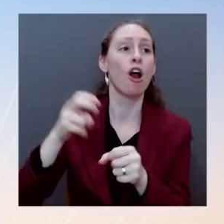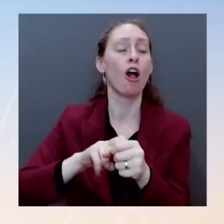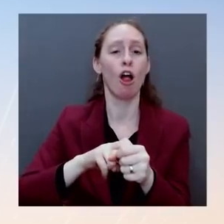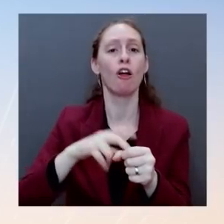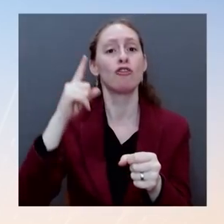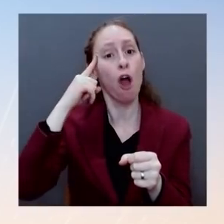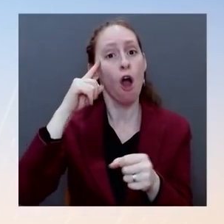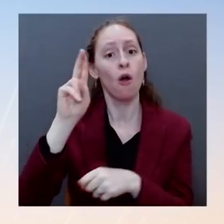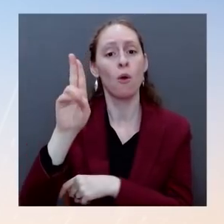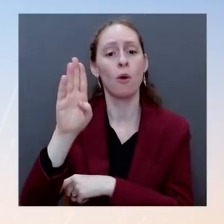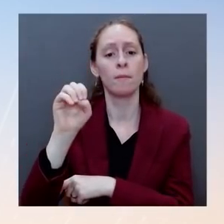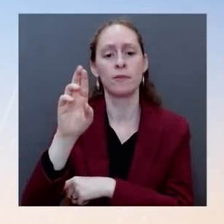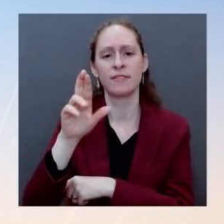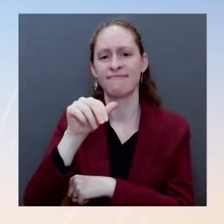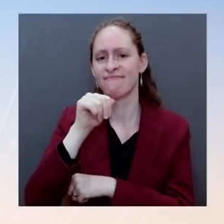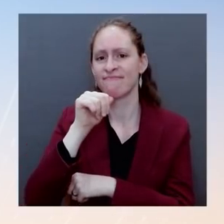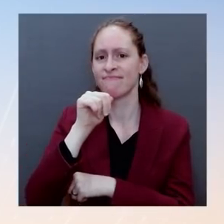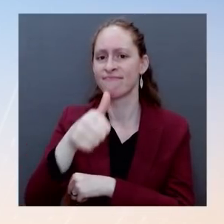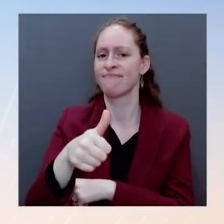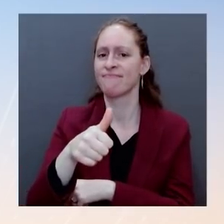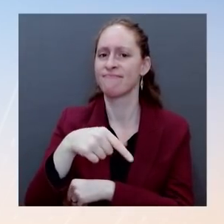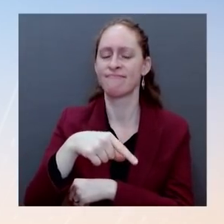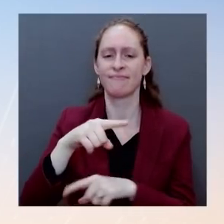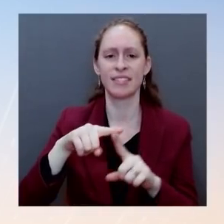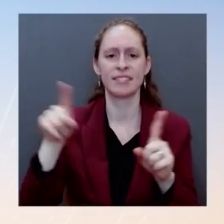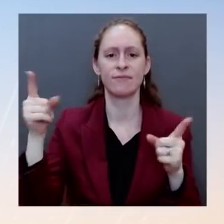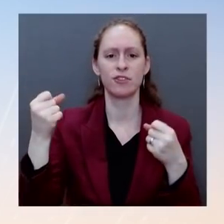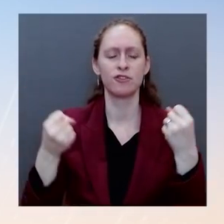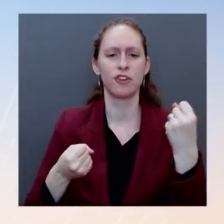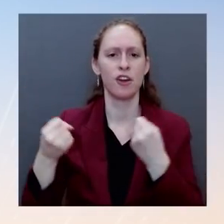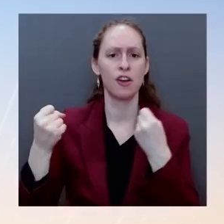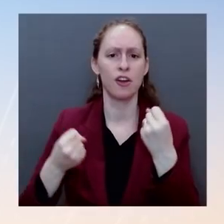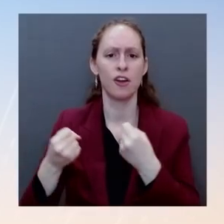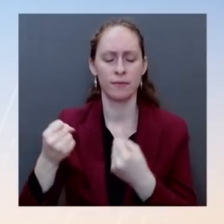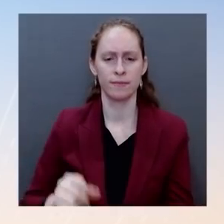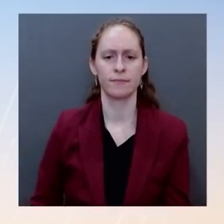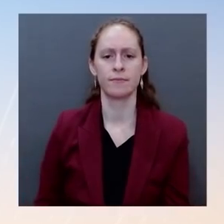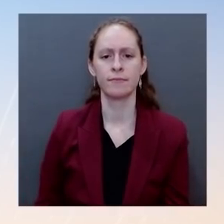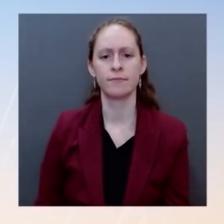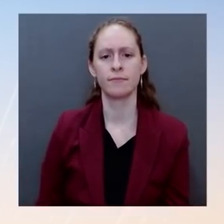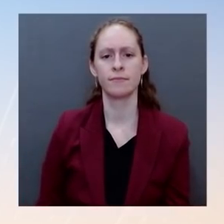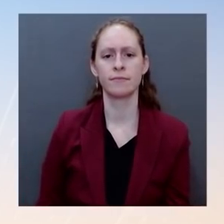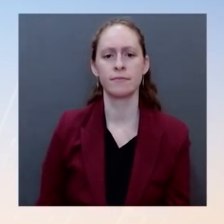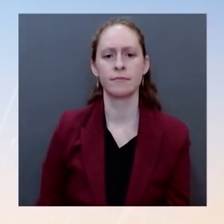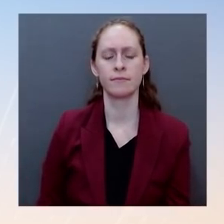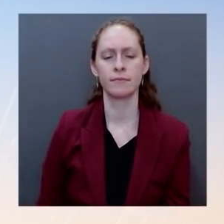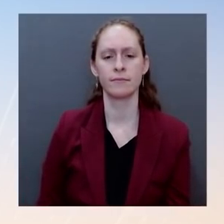is awaiting White House signoff this year. Where do you stand on the legislation? And would the President be willing to meet